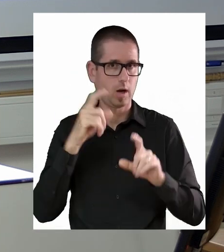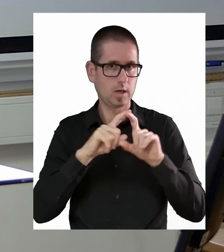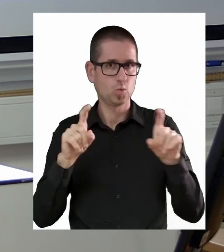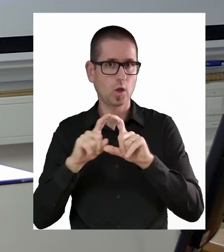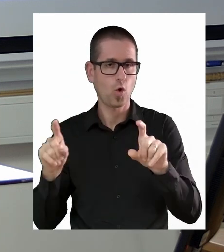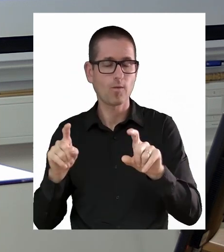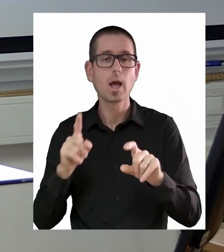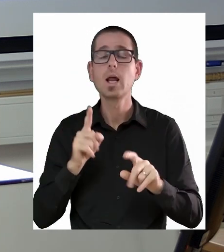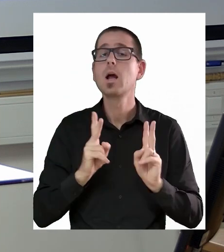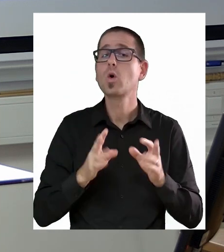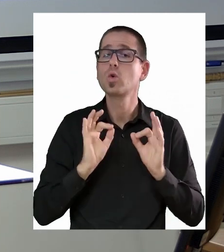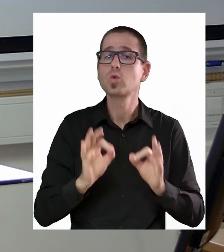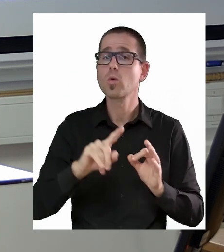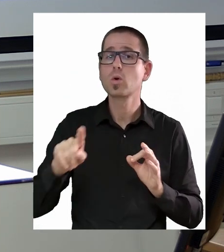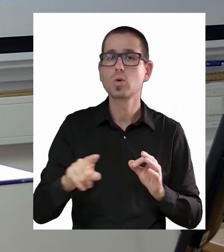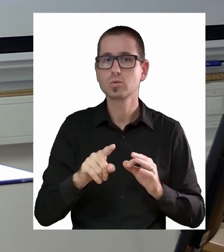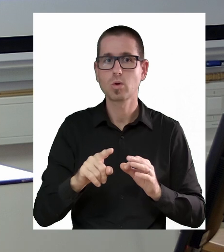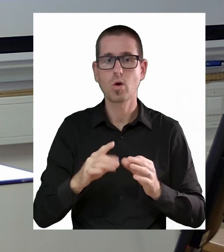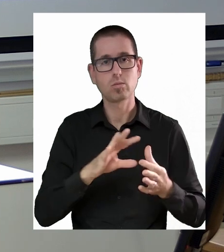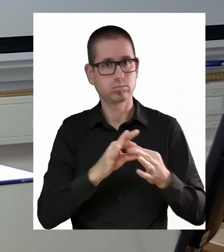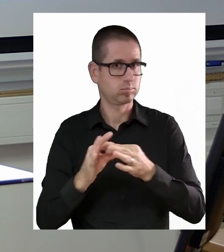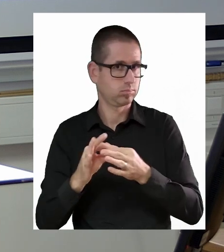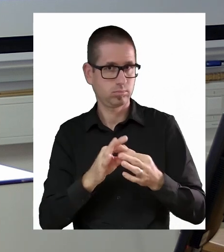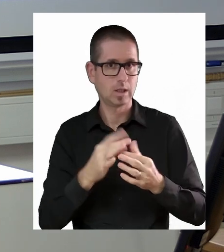and how well they are aligned really with our goals.